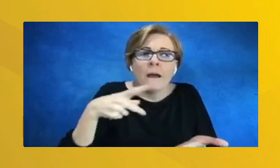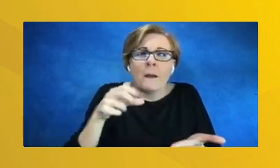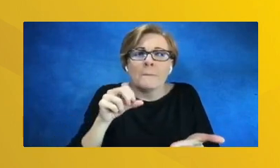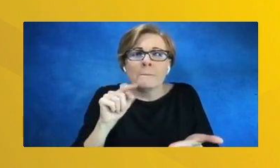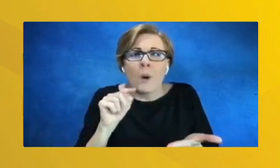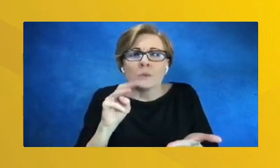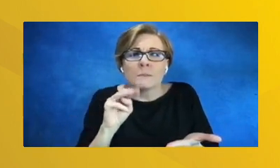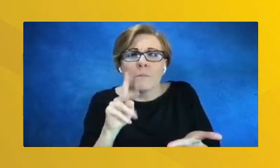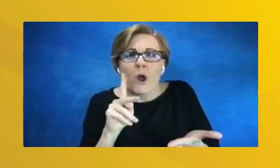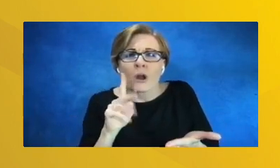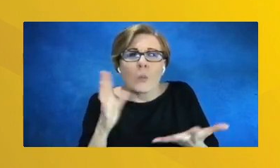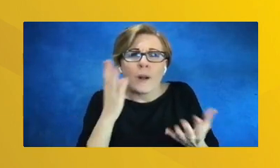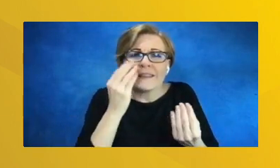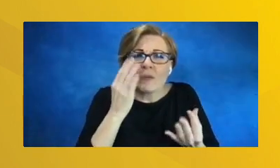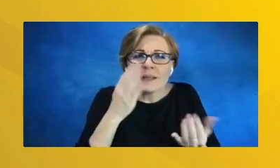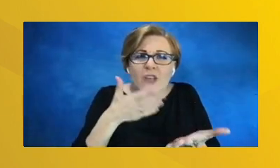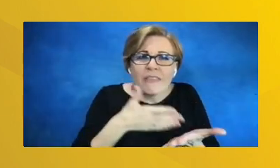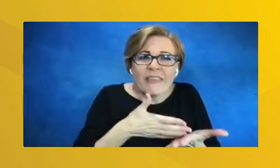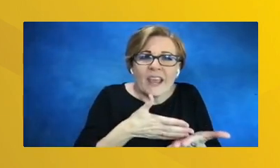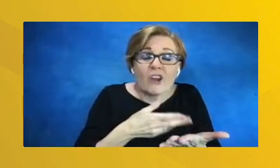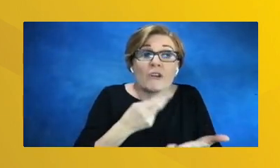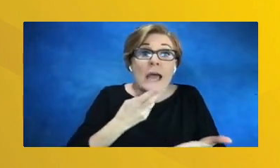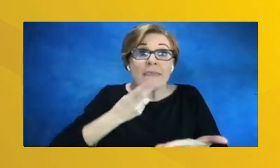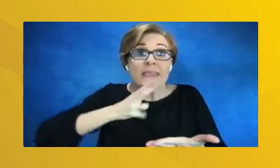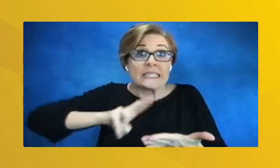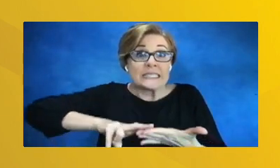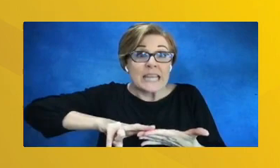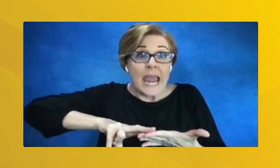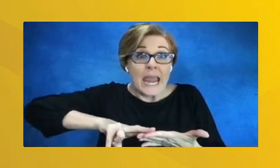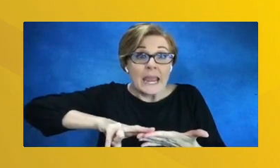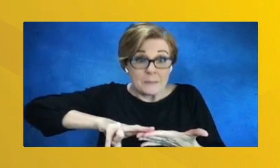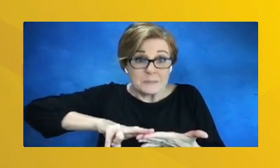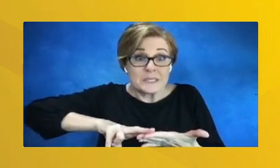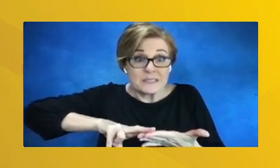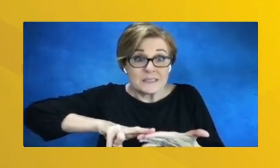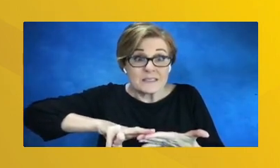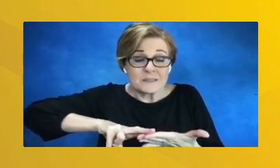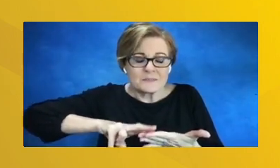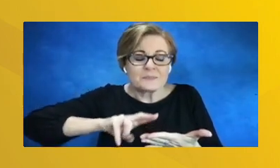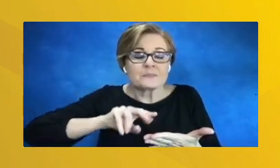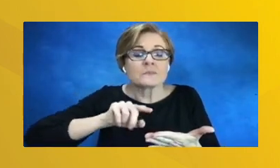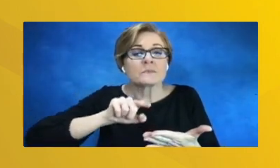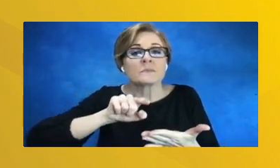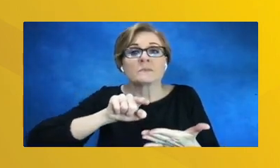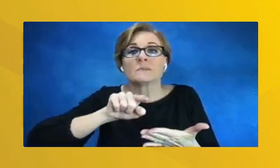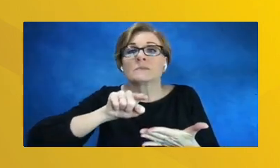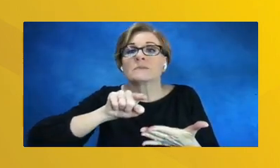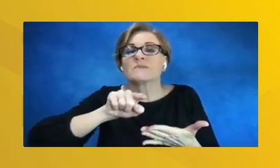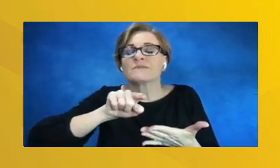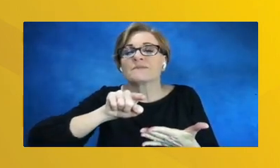The stamps that are on the envelope were issued at the same time on Earth as the mail was